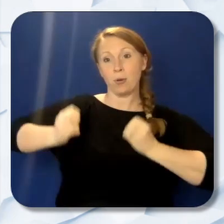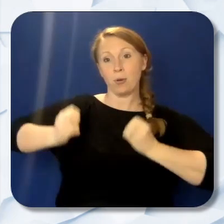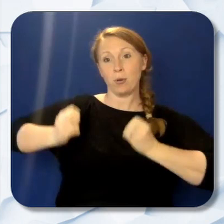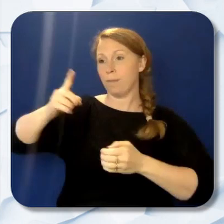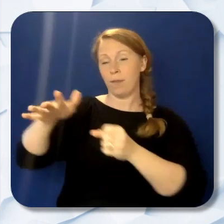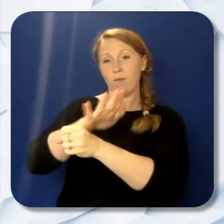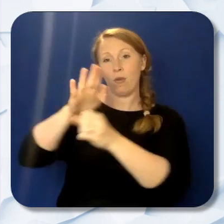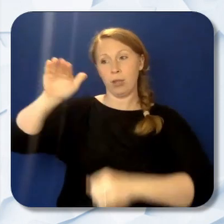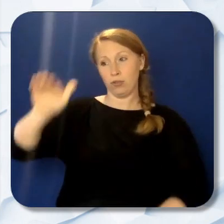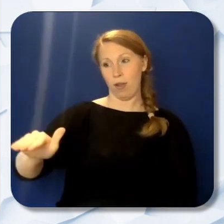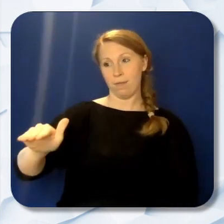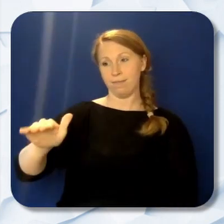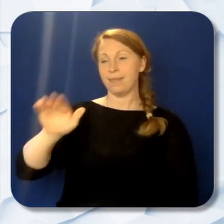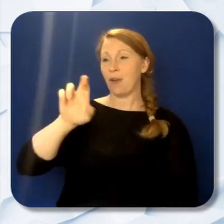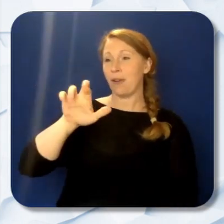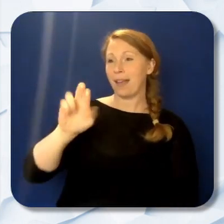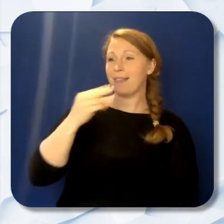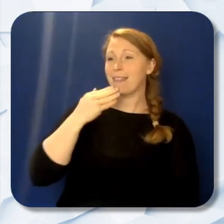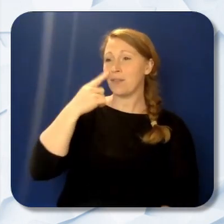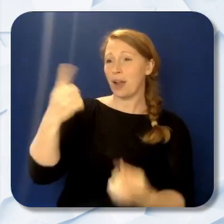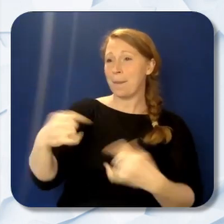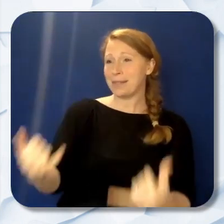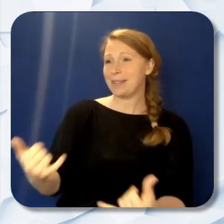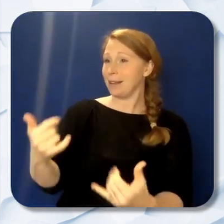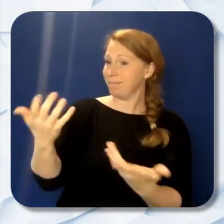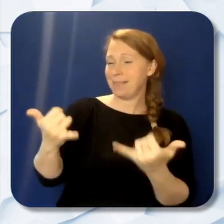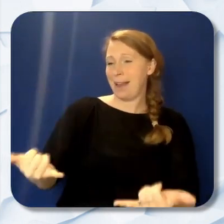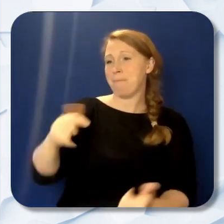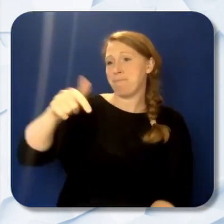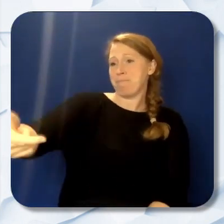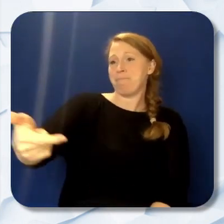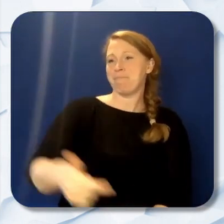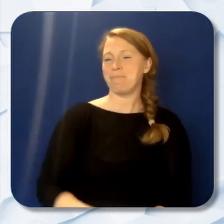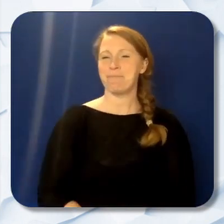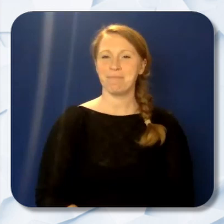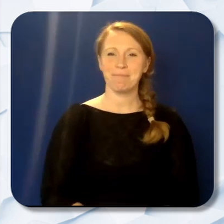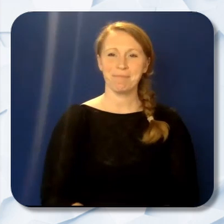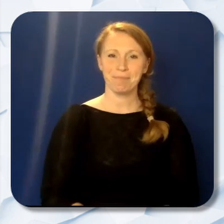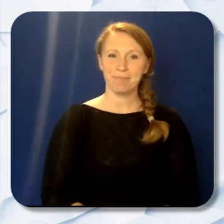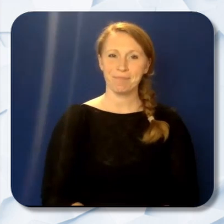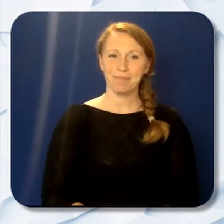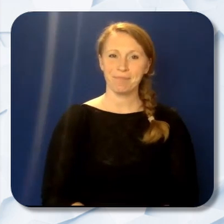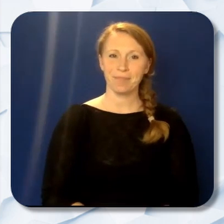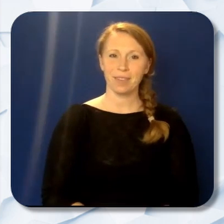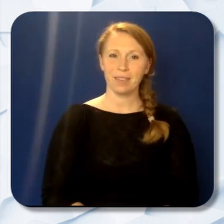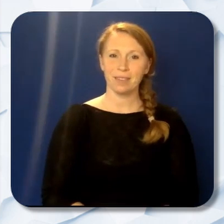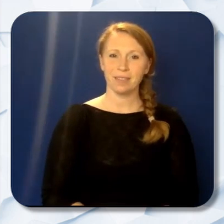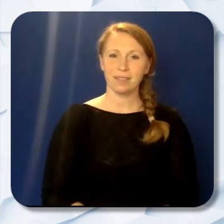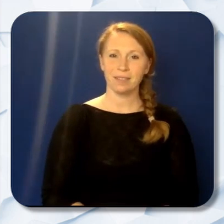you for being with us today. Take it away, please. Erin Ross-CDE: